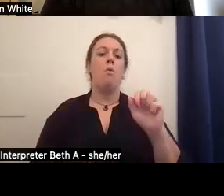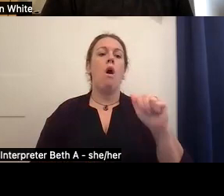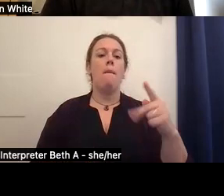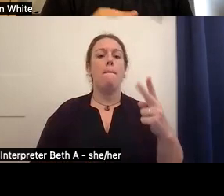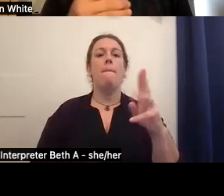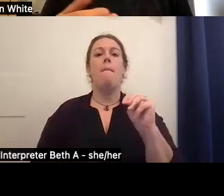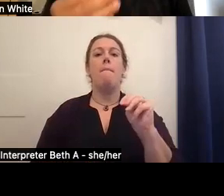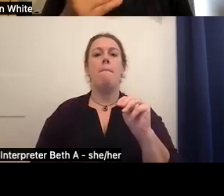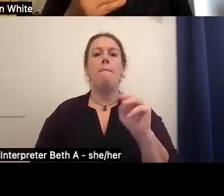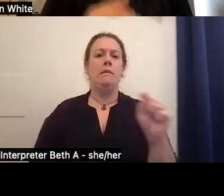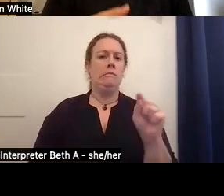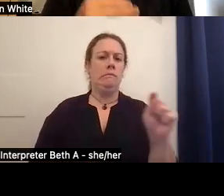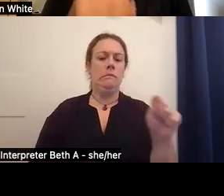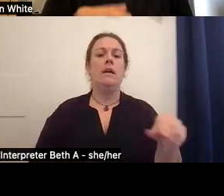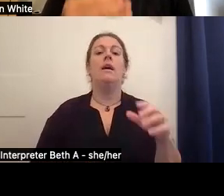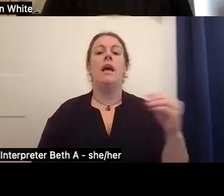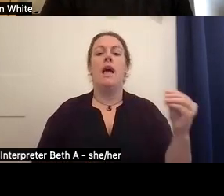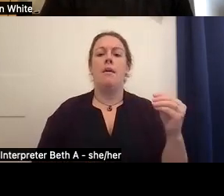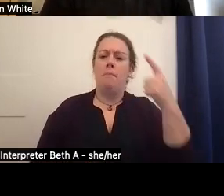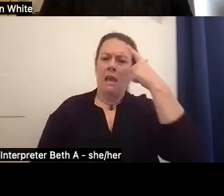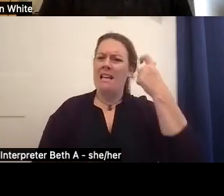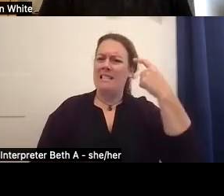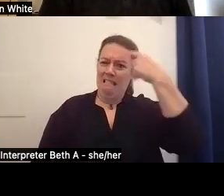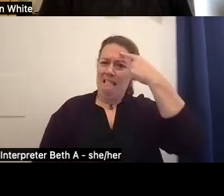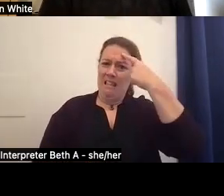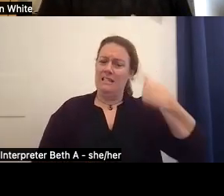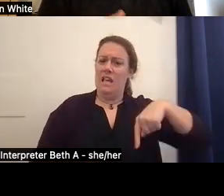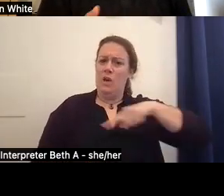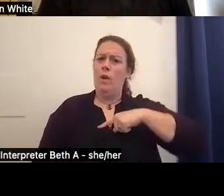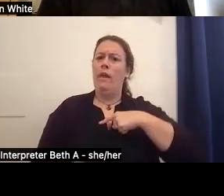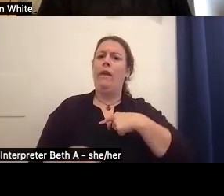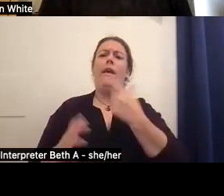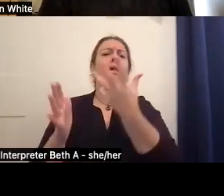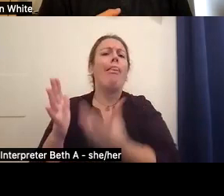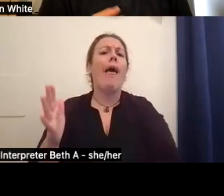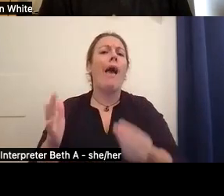or that we lack the ability to properly care for these things. Well by their very definition, if